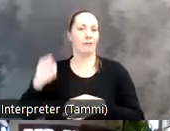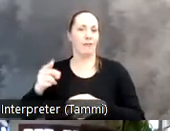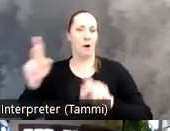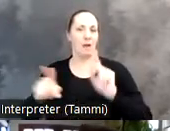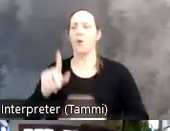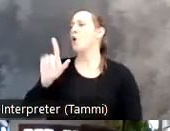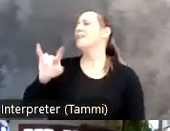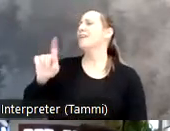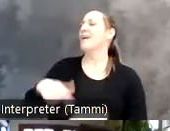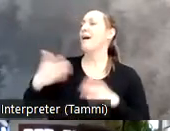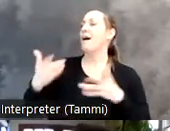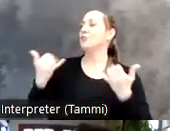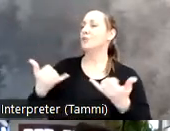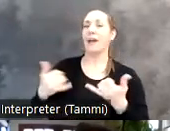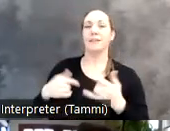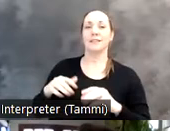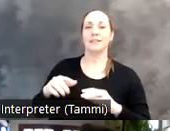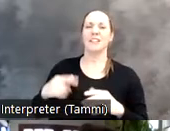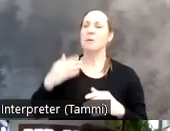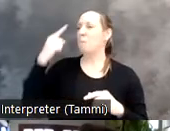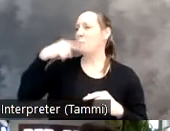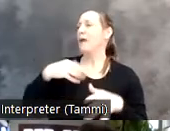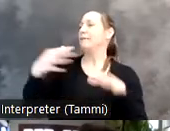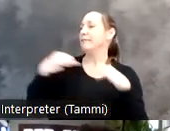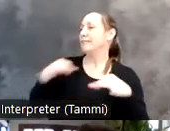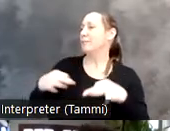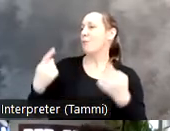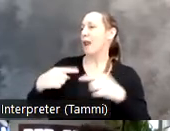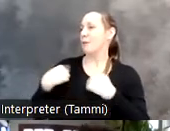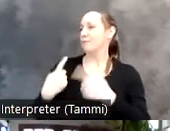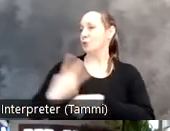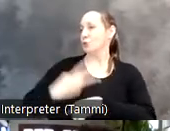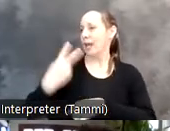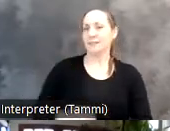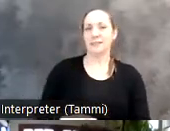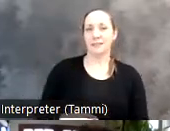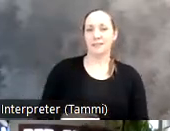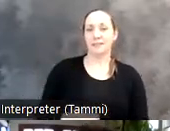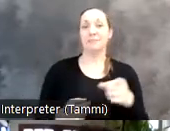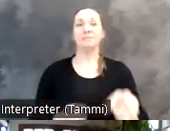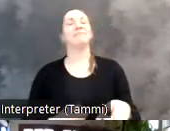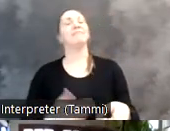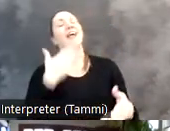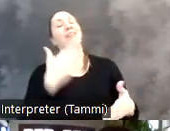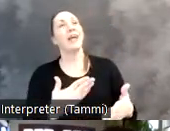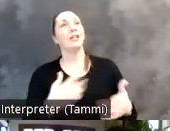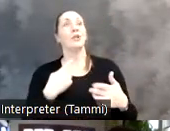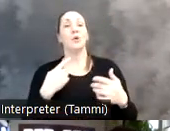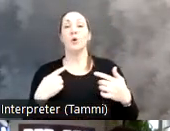people and Lidia, great to have you here today, it is an exciting day ahead of us. Tell us what you thought the last two days have really popped